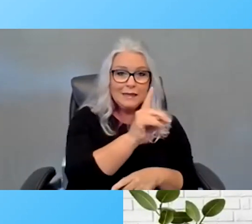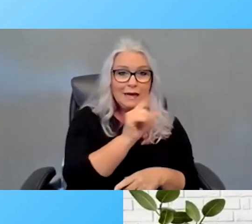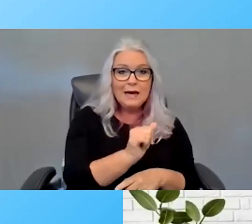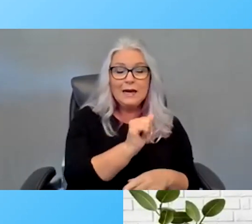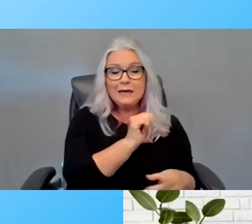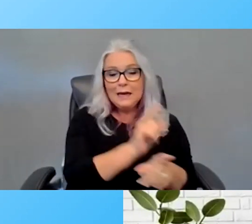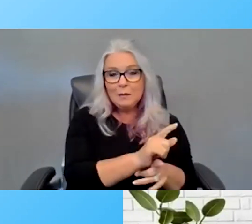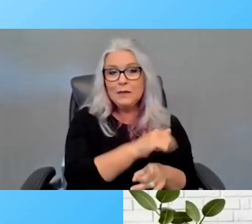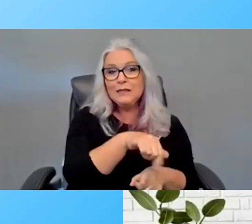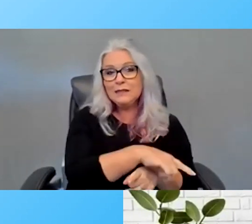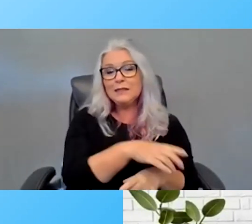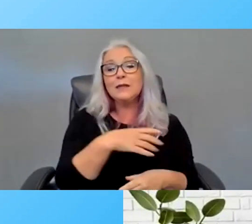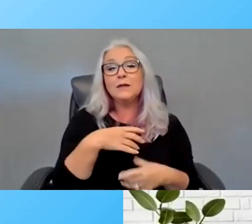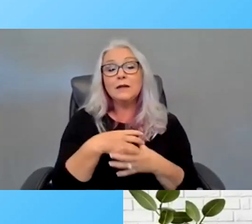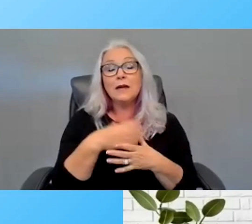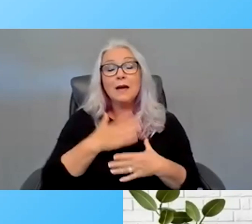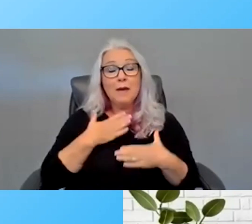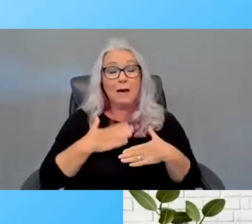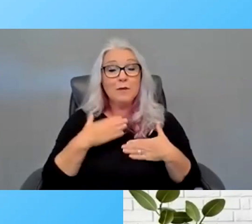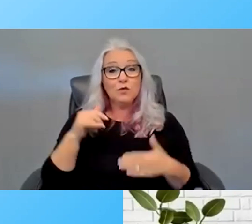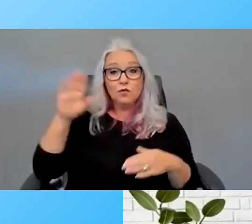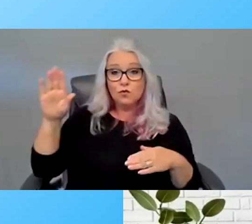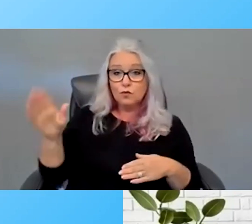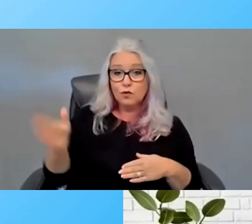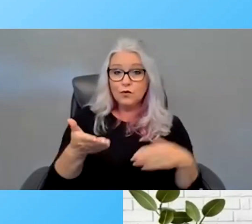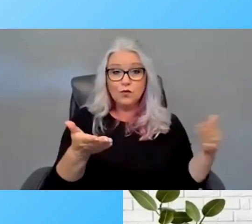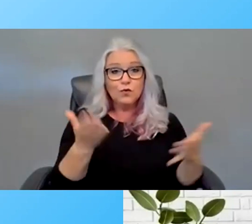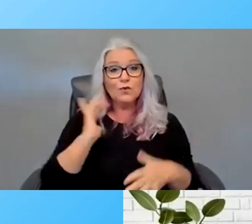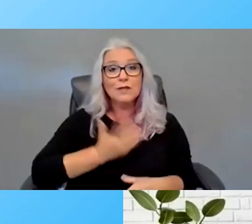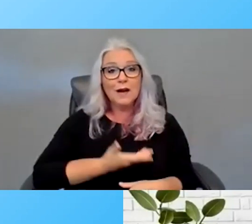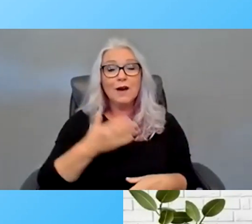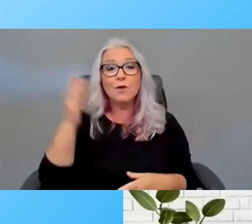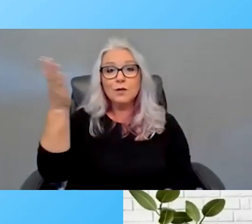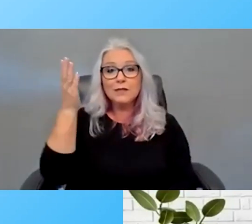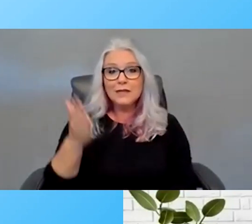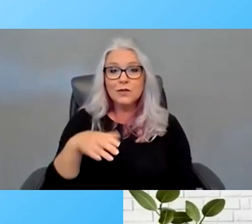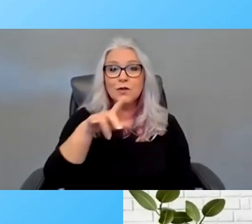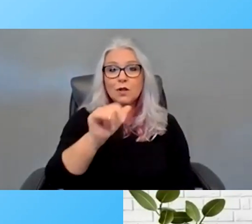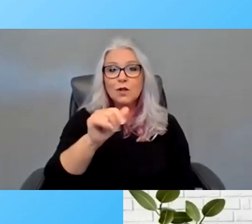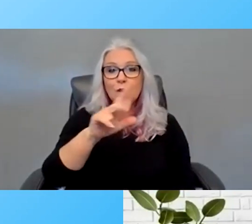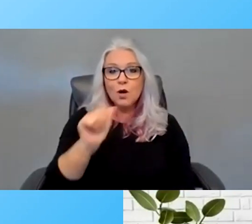happy to introduce our presenters. Dr. Laura Guidry-Grimes, associate staff